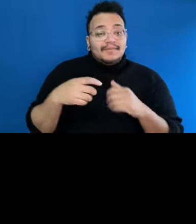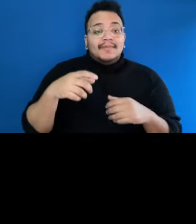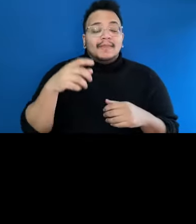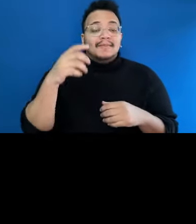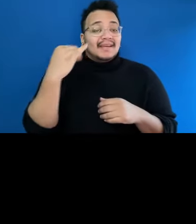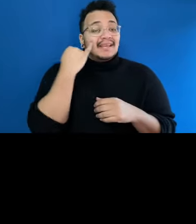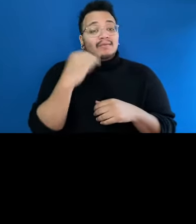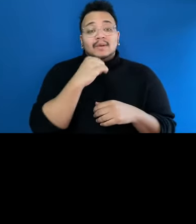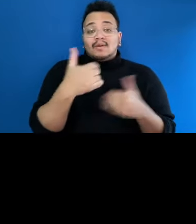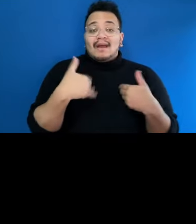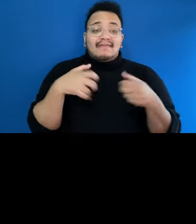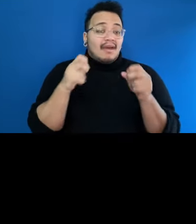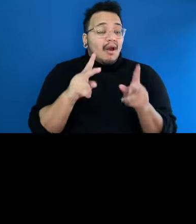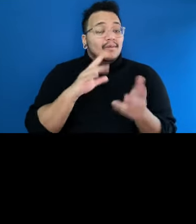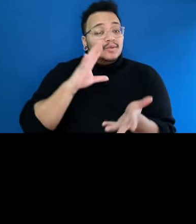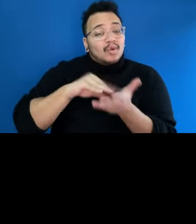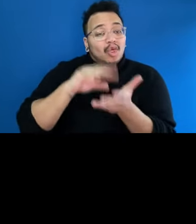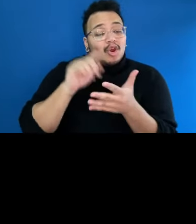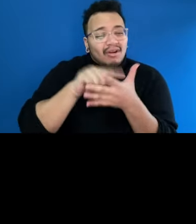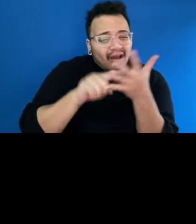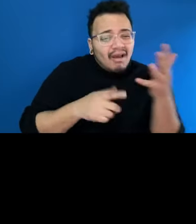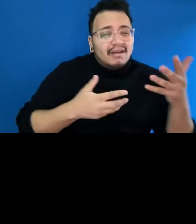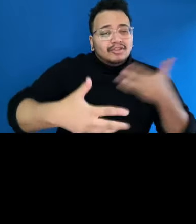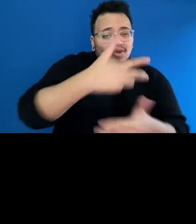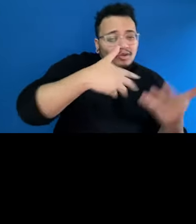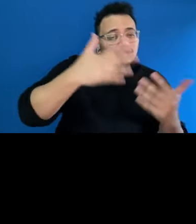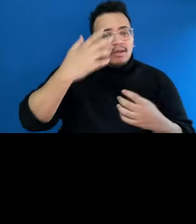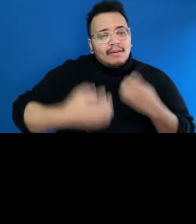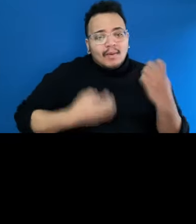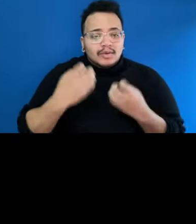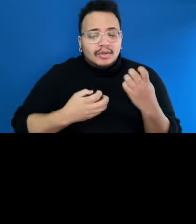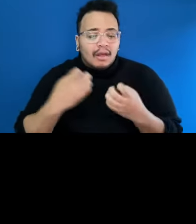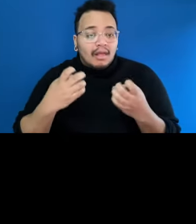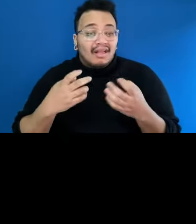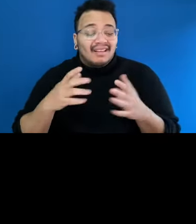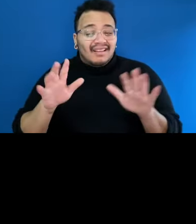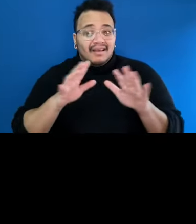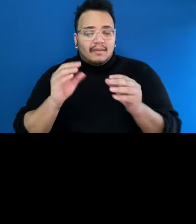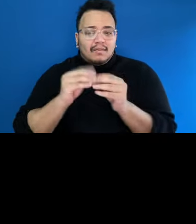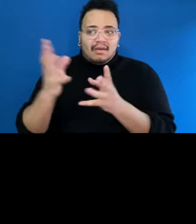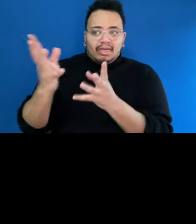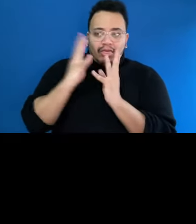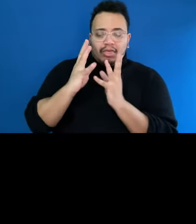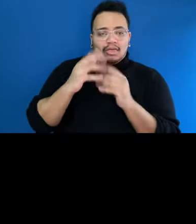or abused or the problems that are in our household, we don't get to spend as much time and energy